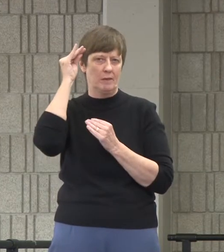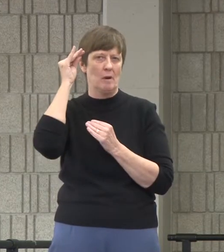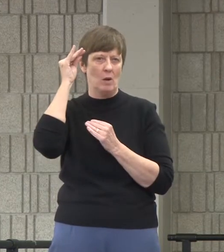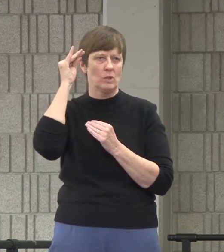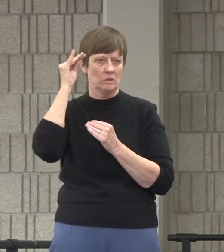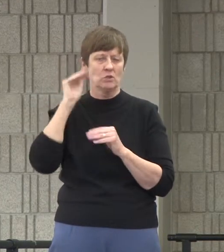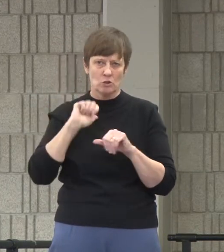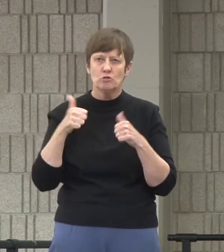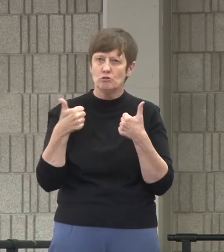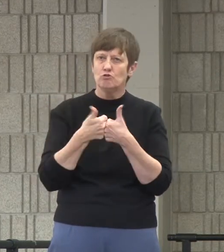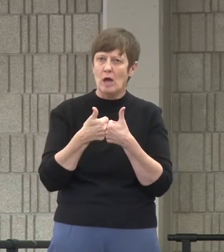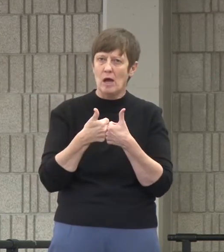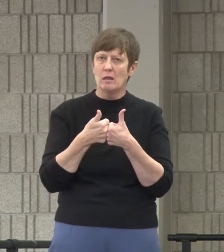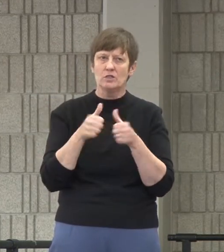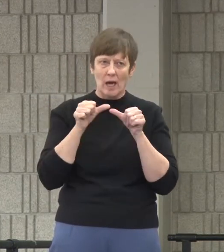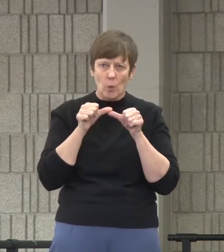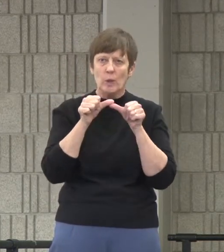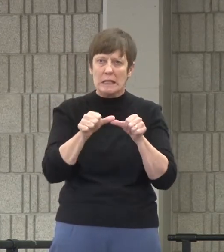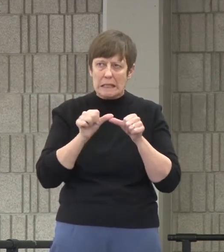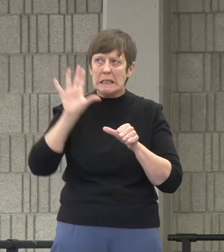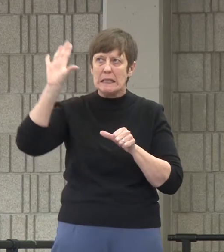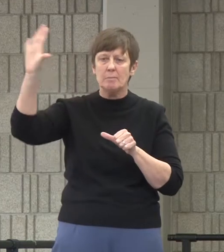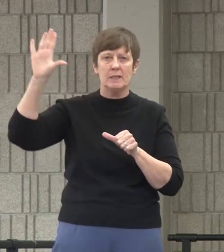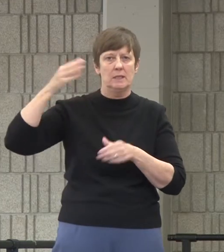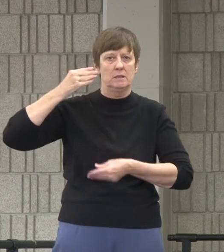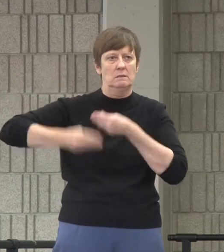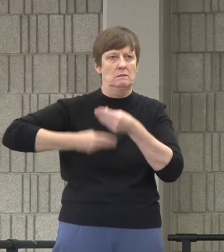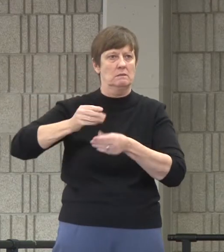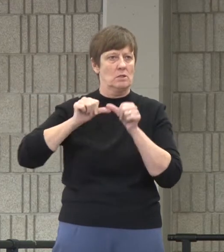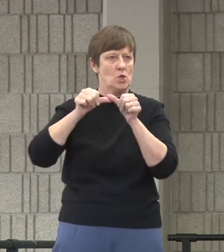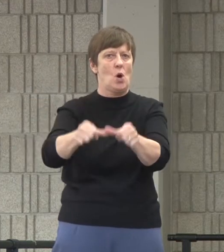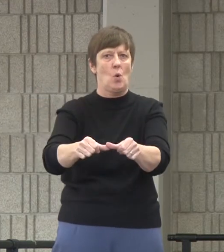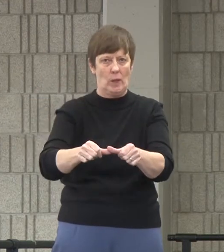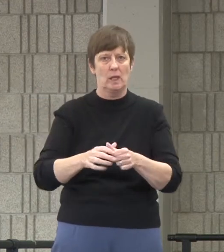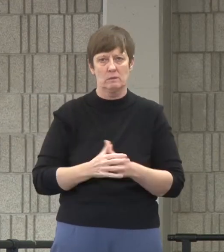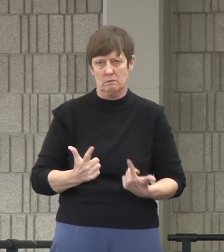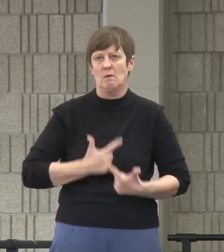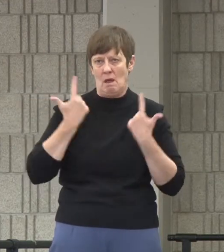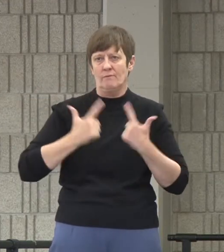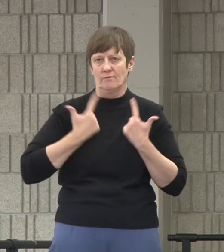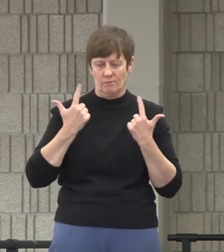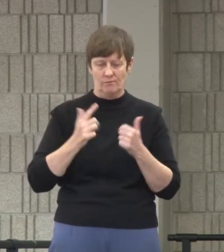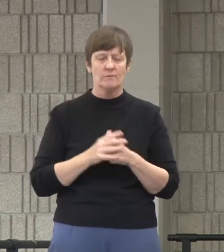Challenges on how we can keep Dr King's legacy alive, excuse me.